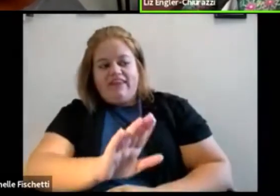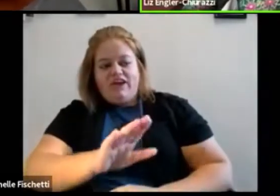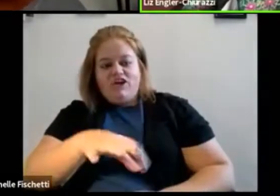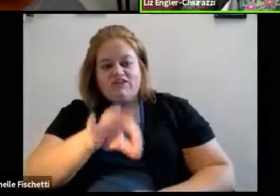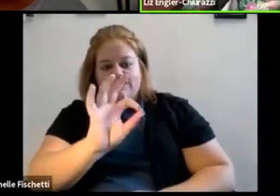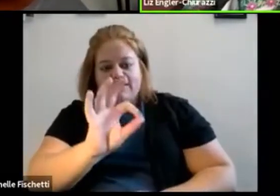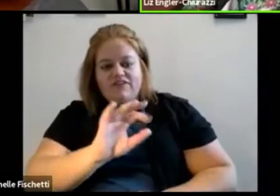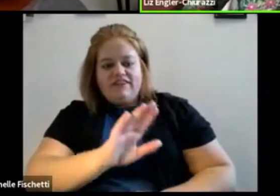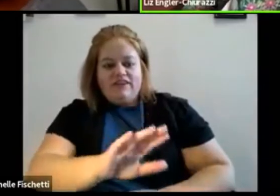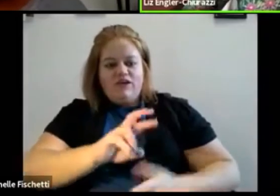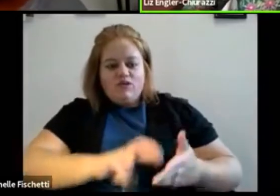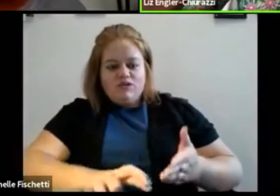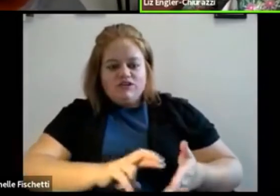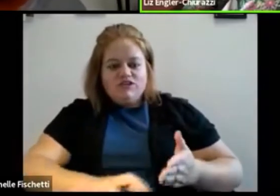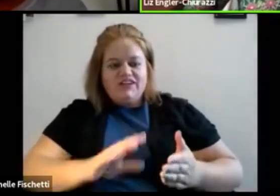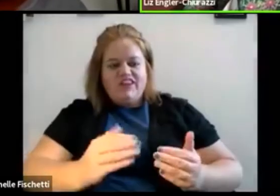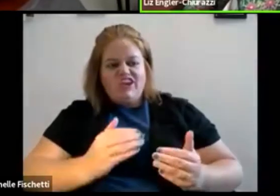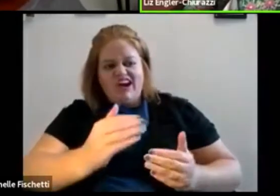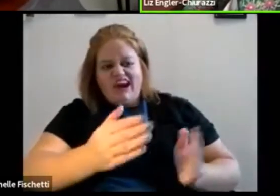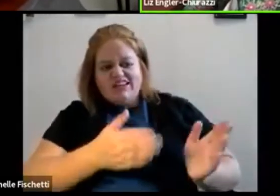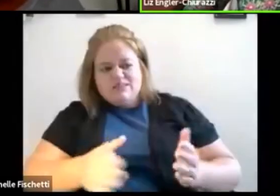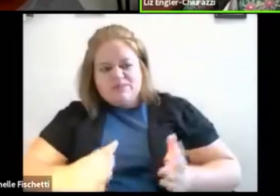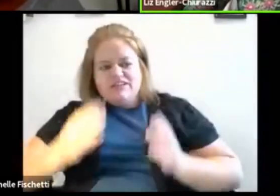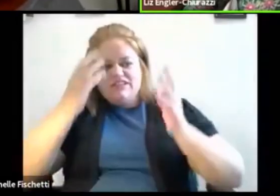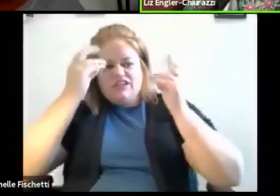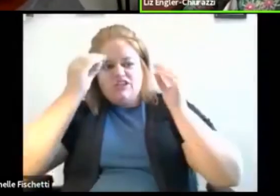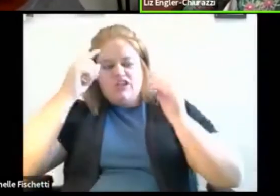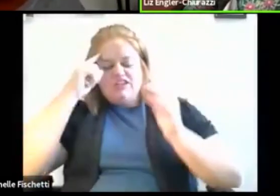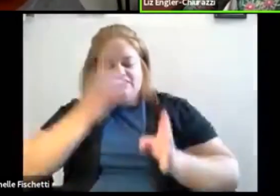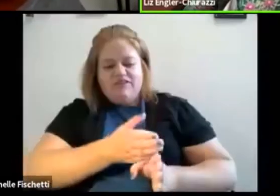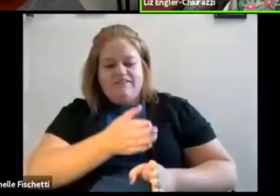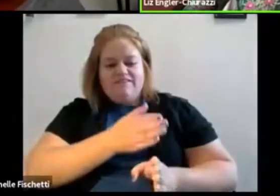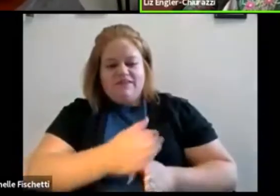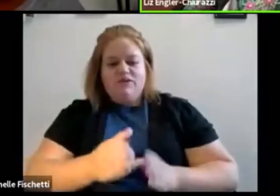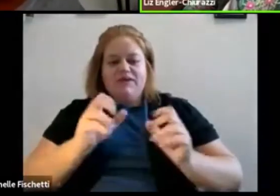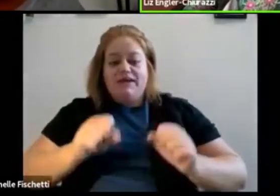and what their next steps and thoughts for the field are and so whether it be